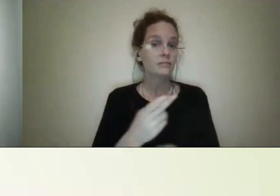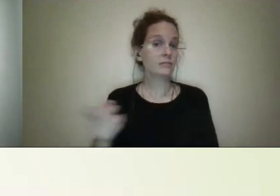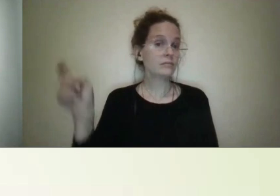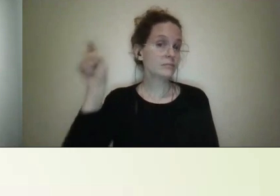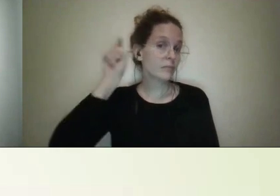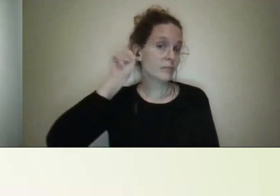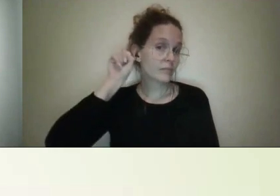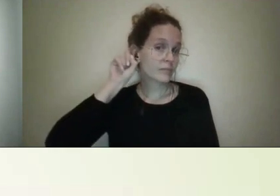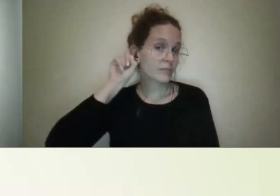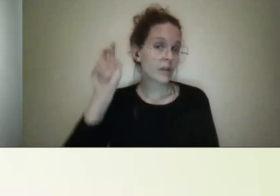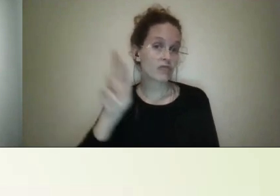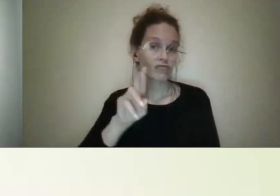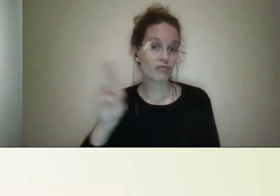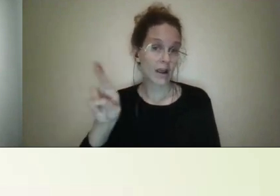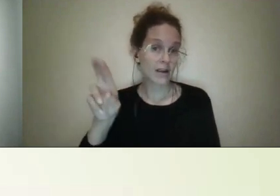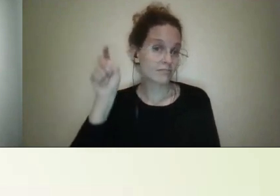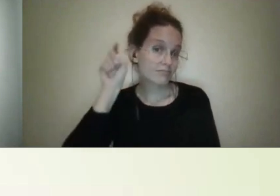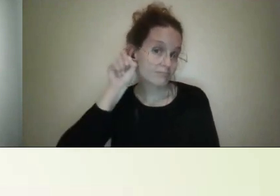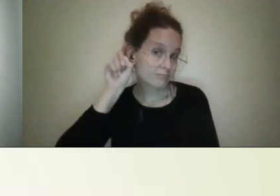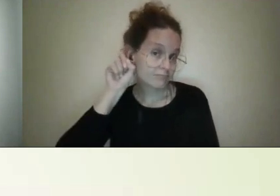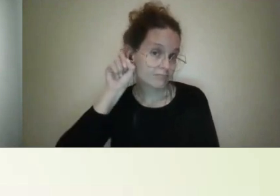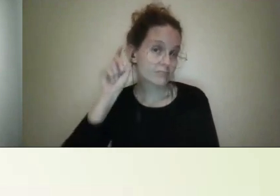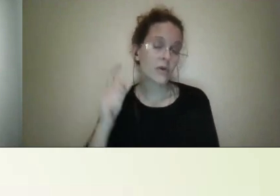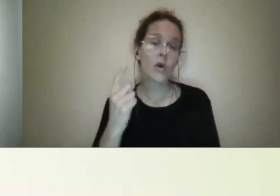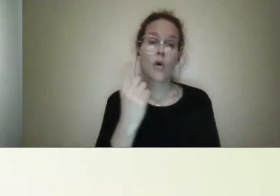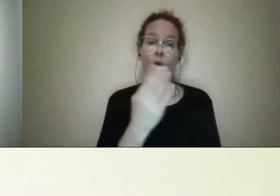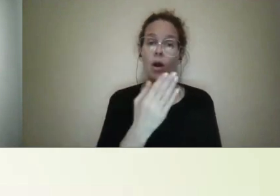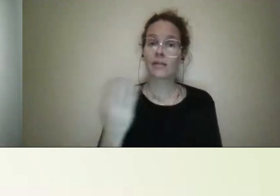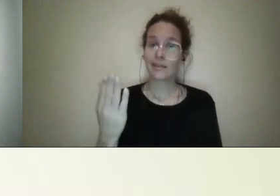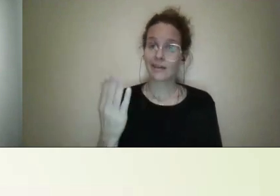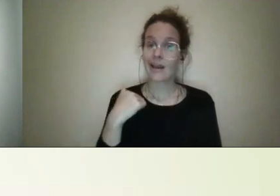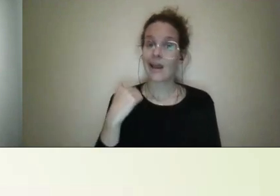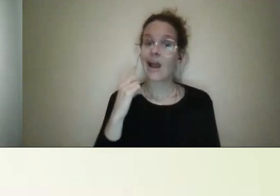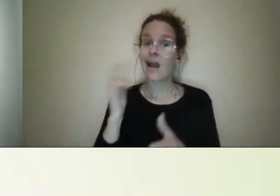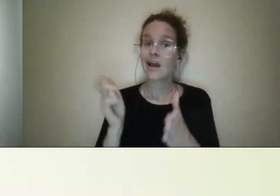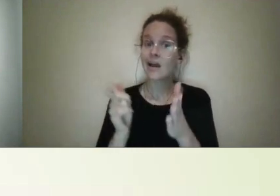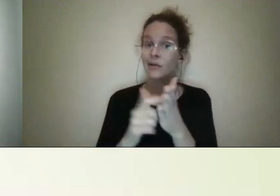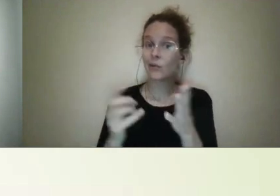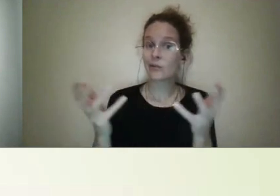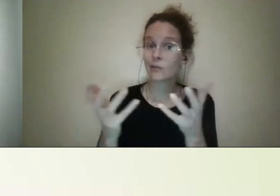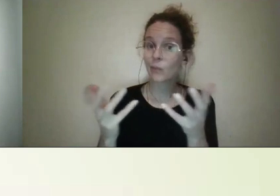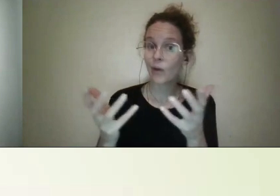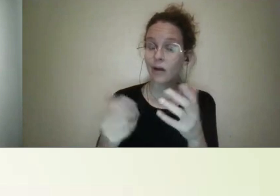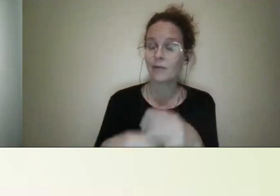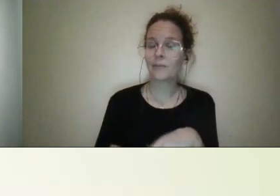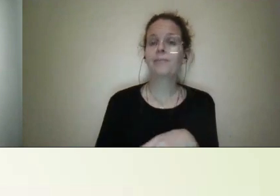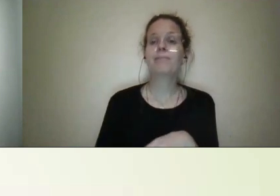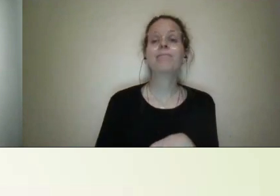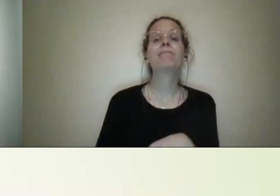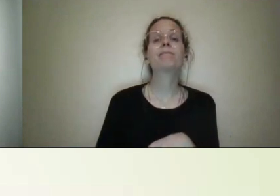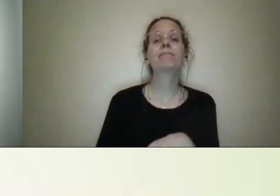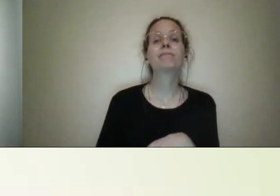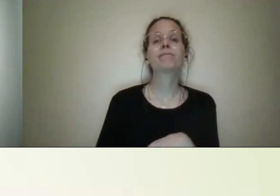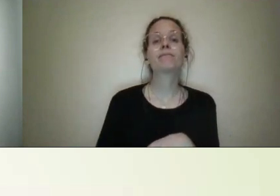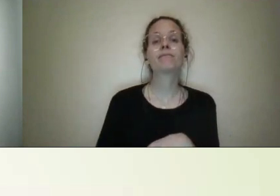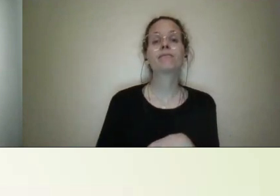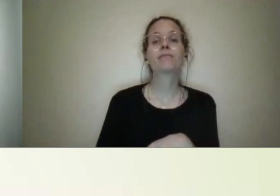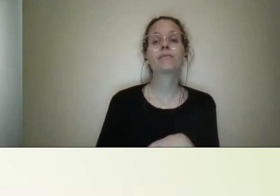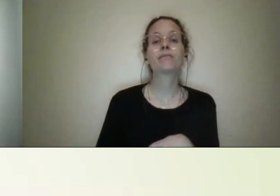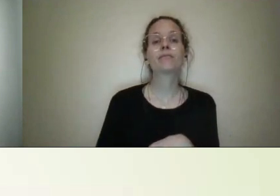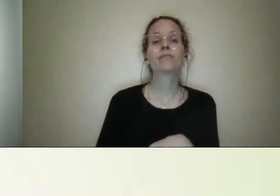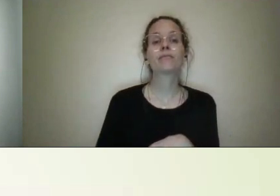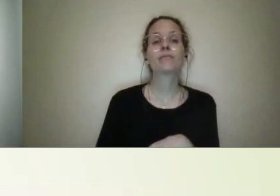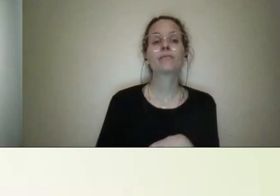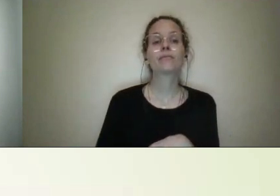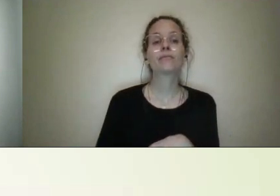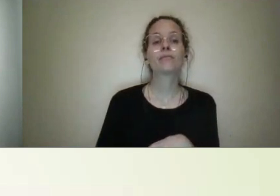one of the things that I notice is when I'm sitting and I'm a passenger sitting in